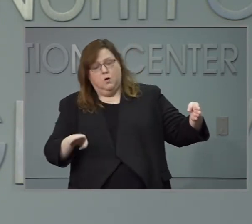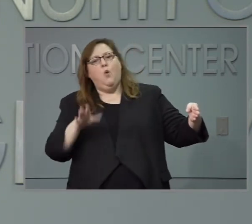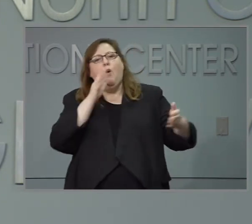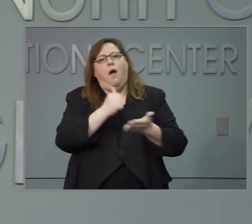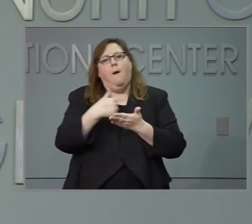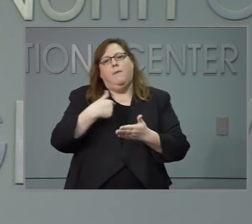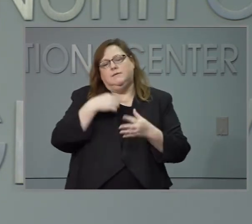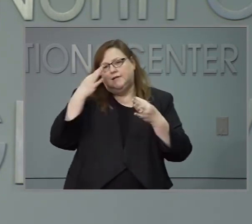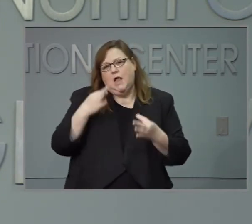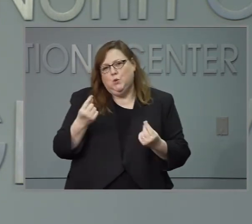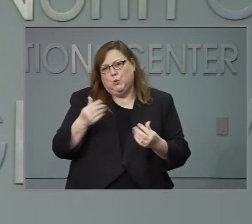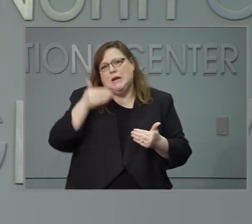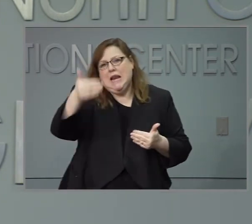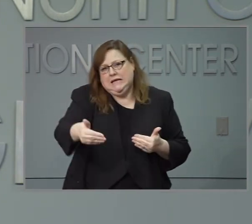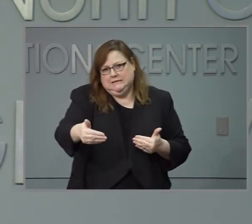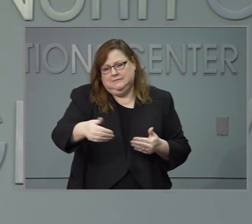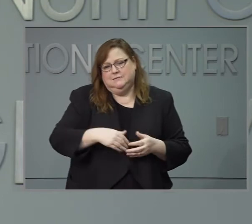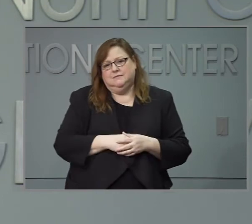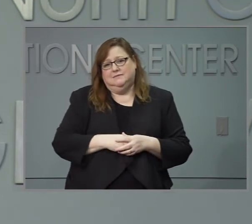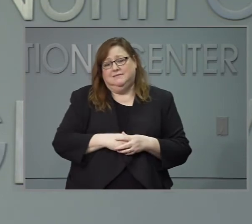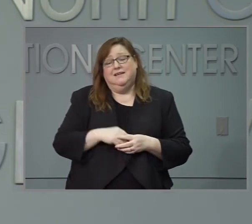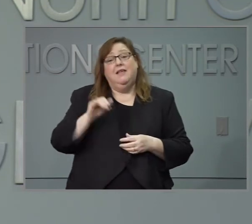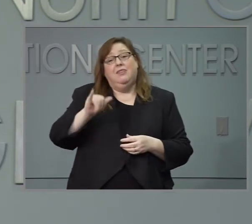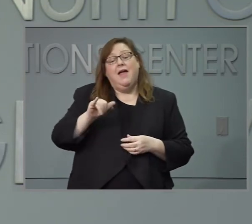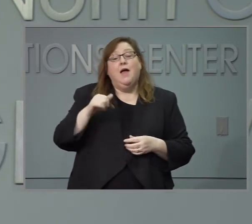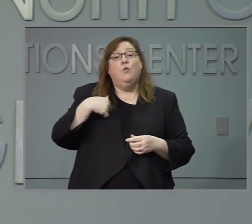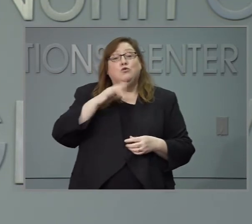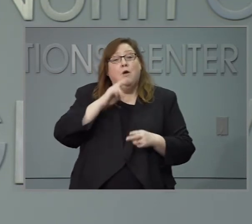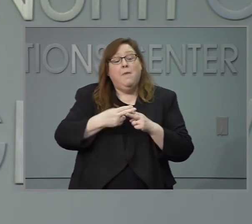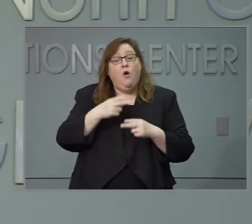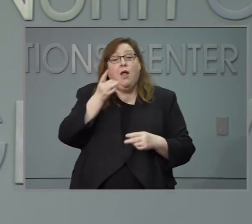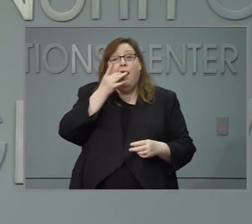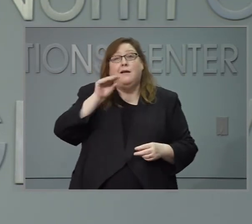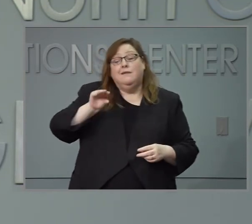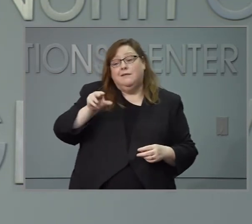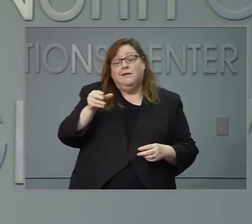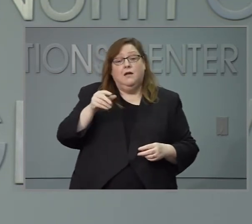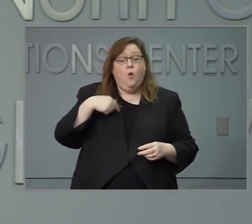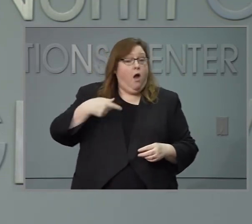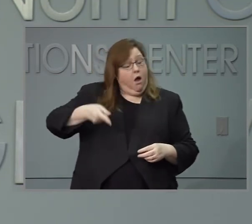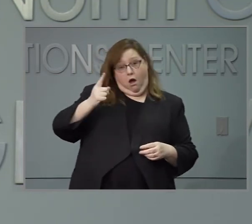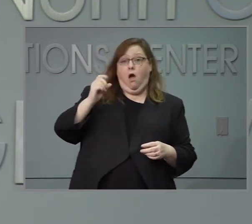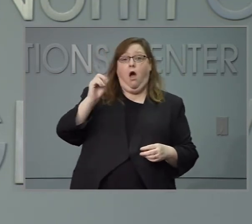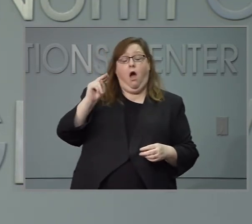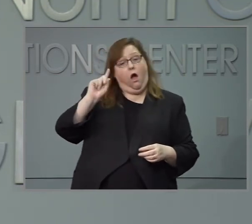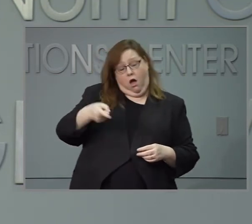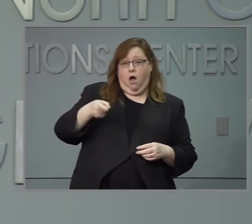LOS TÉCNICOS Y A LAS PERSONAS QUE NECESITAN EN EL GOBIERNO ESTATAL. PERO CREO QUE ES BIEN IMPORTANTE PARA NOSOTROS DECIR,